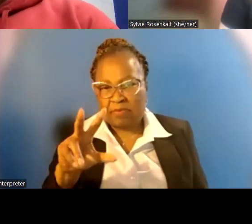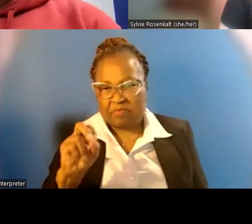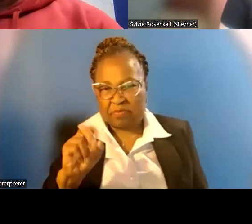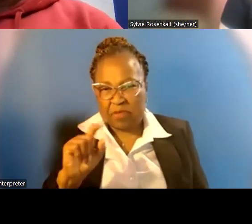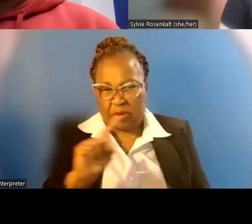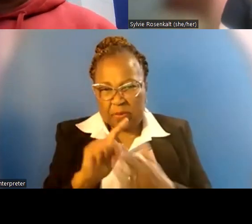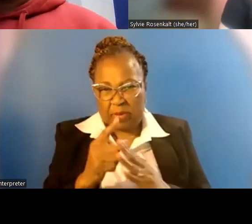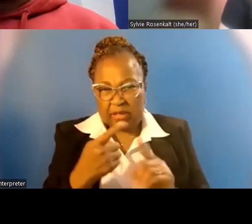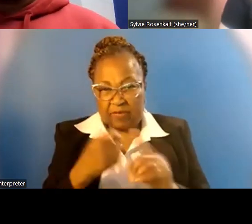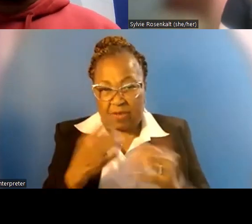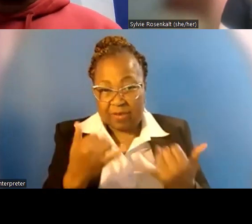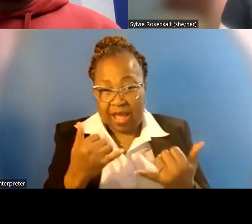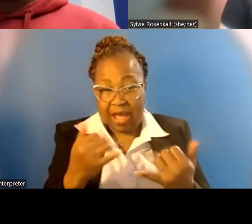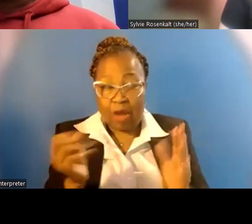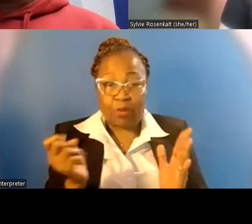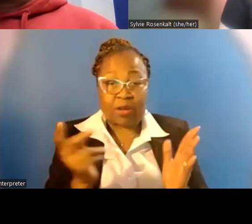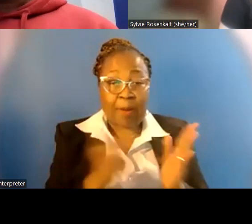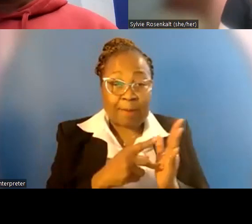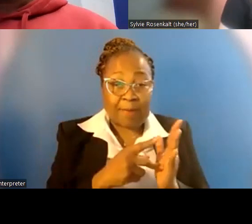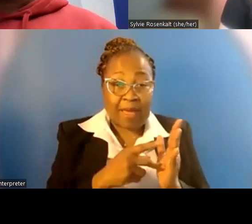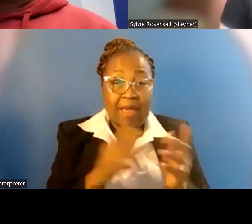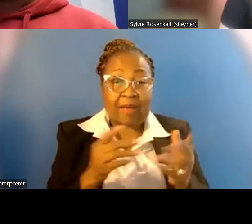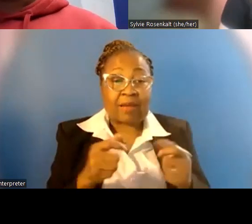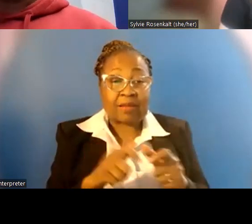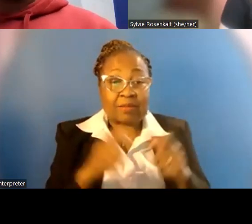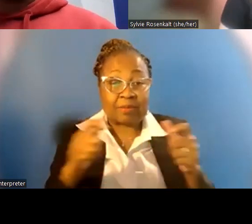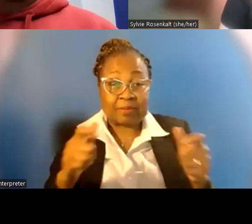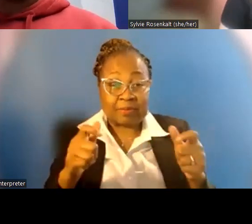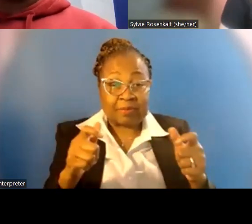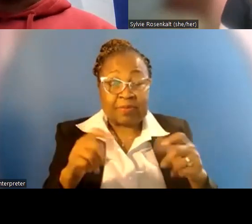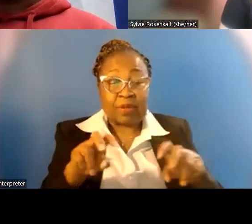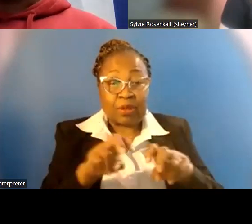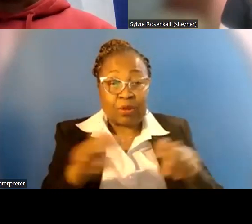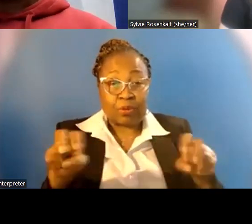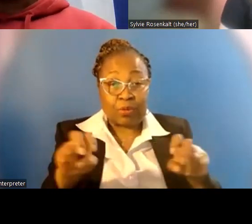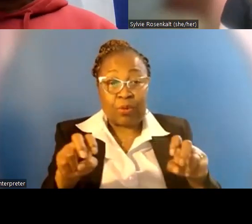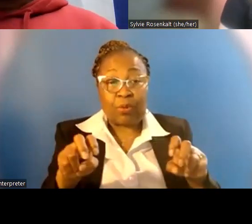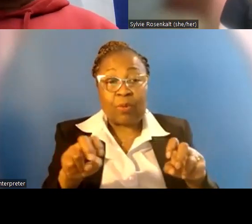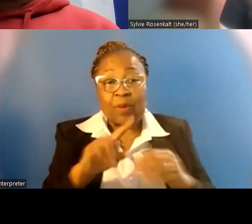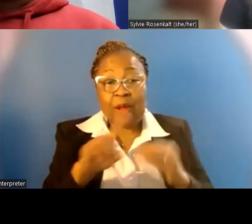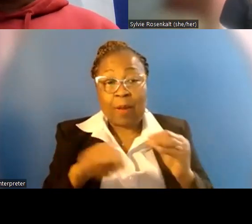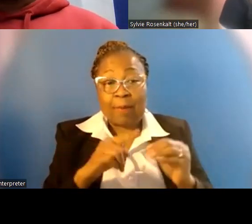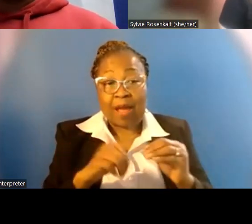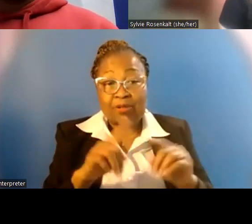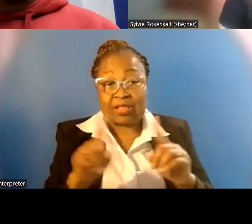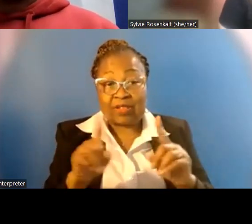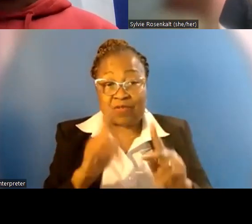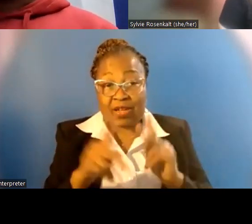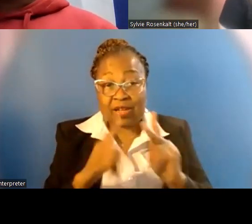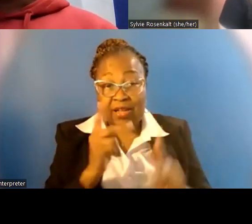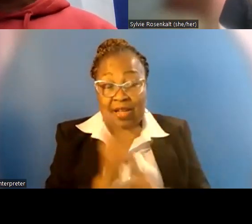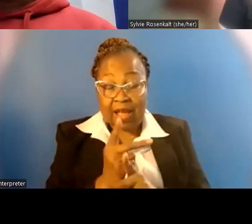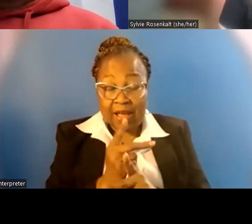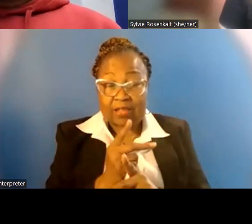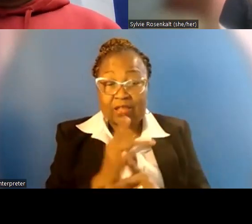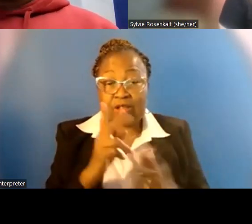and we'll come back together in the main Zoom room for a panel about different kinds of programming, existing DCC's have offered,